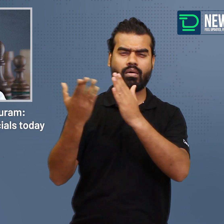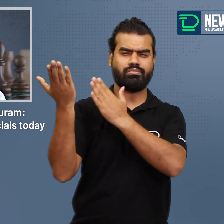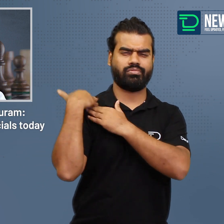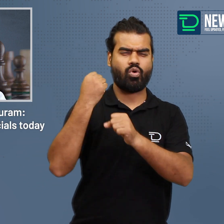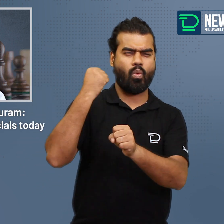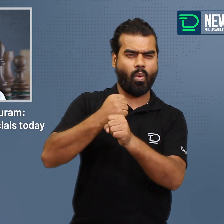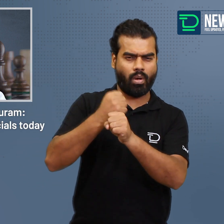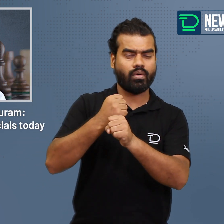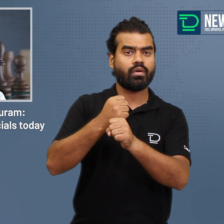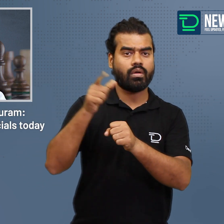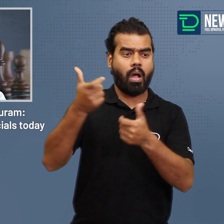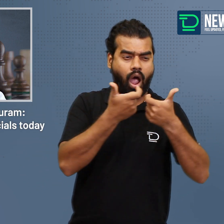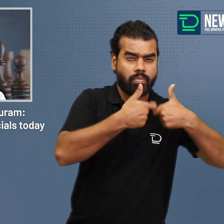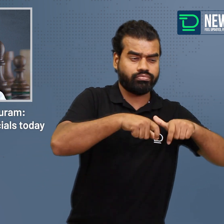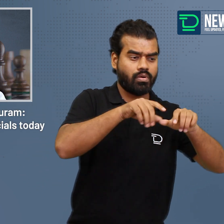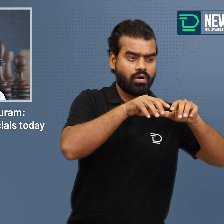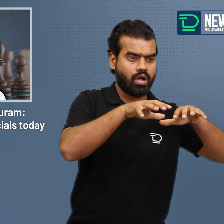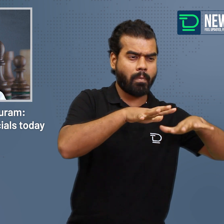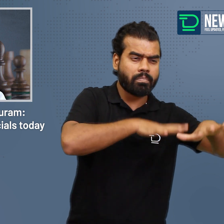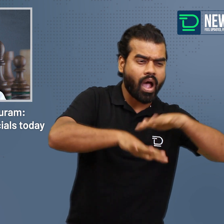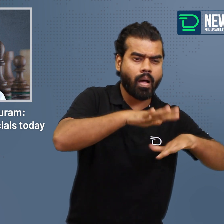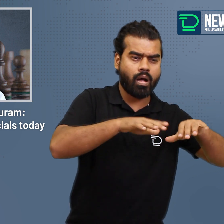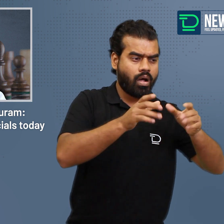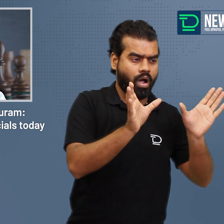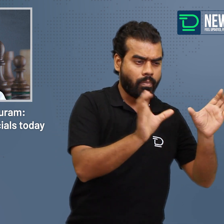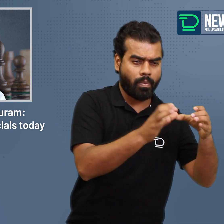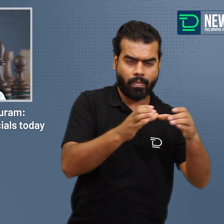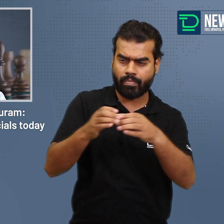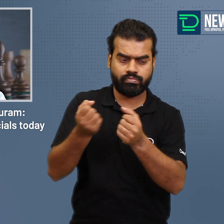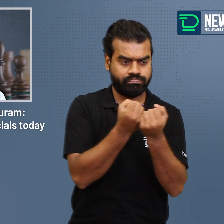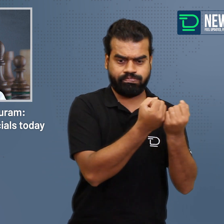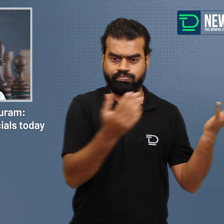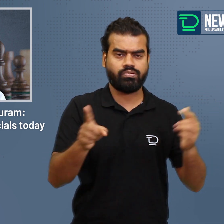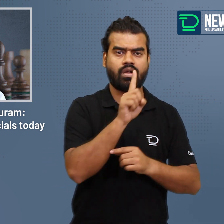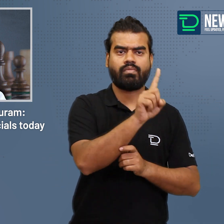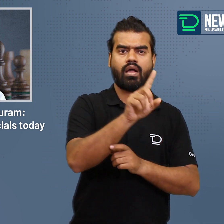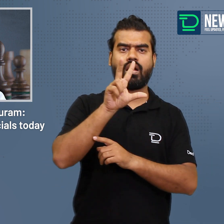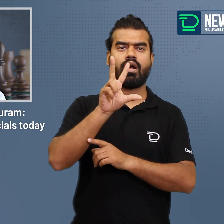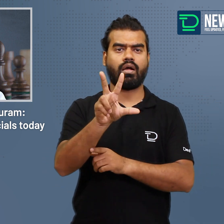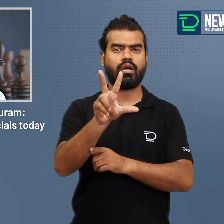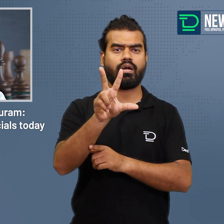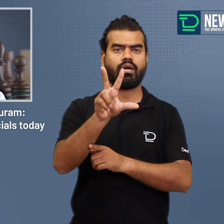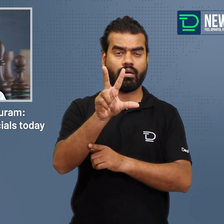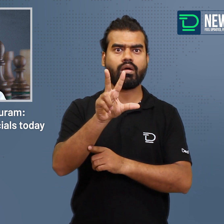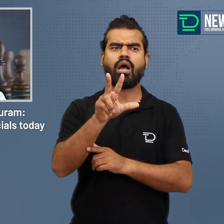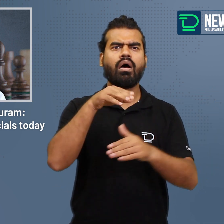18 committees have been set up by the Tamil Nadu government